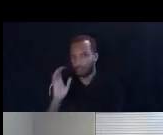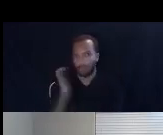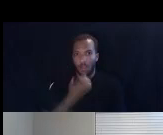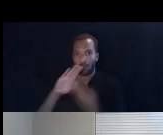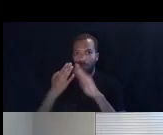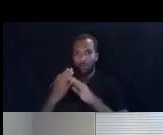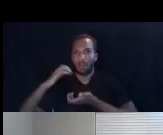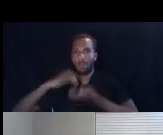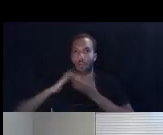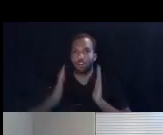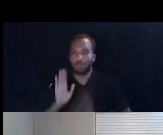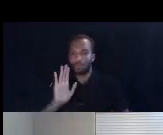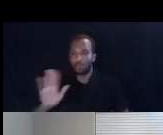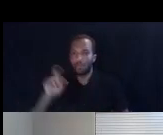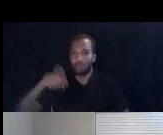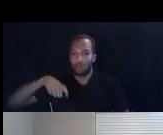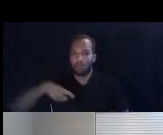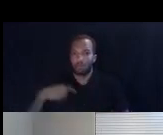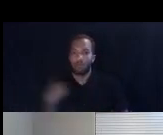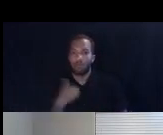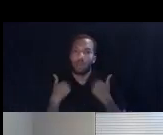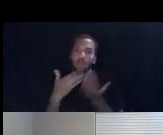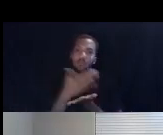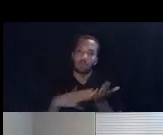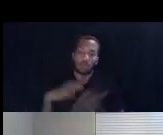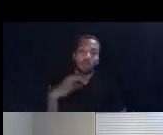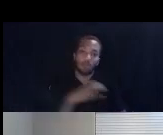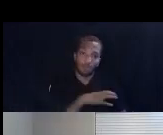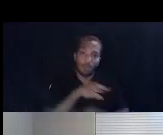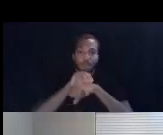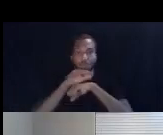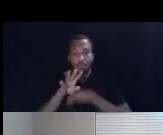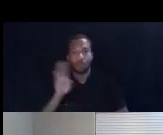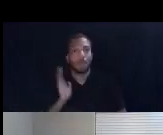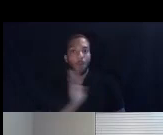So we have a few advisory boards that, one that's just community partners